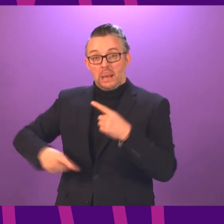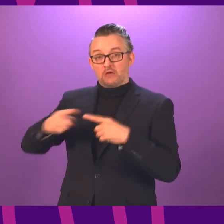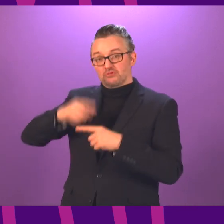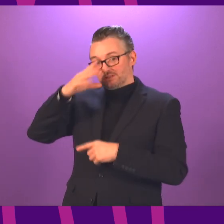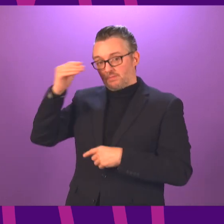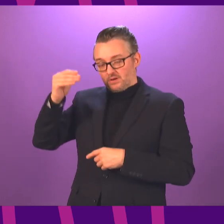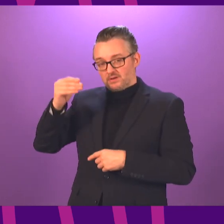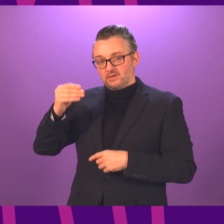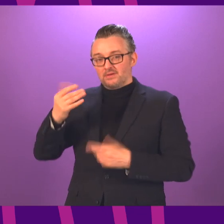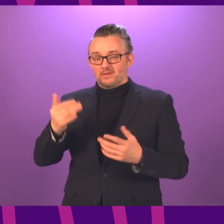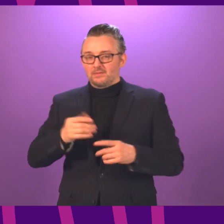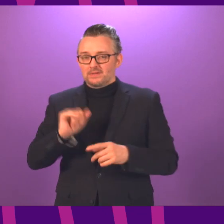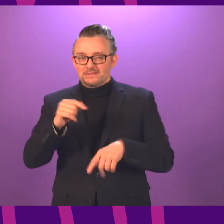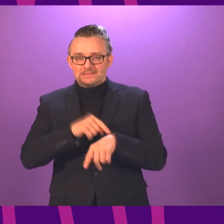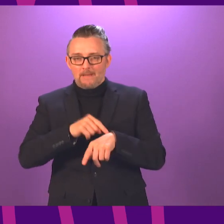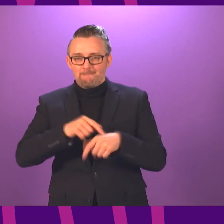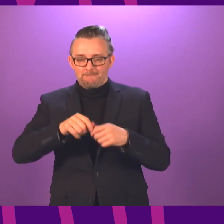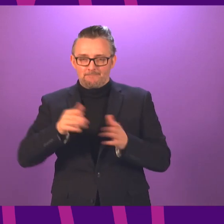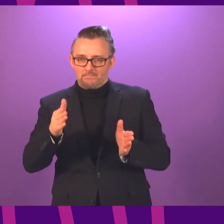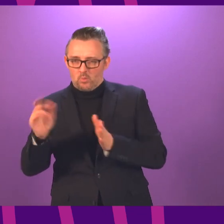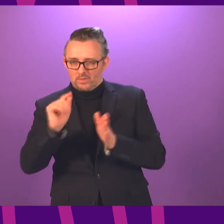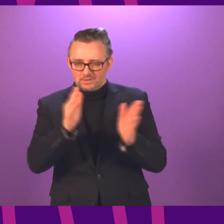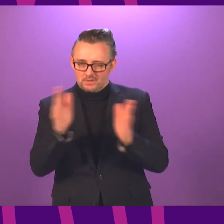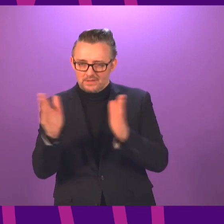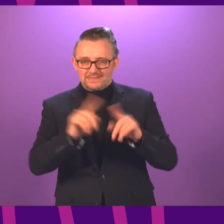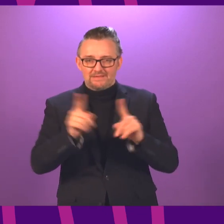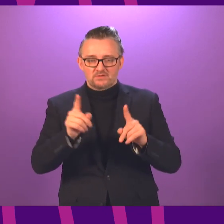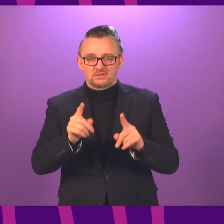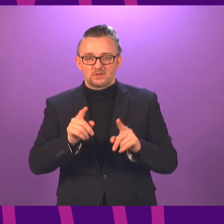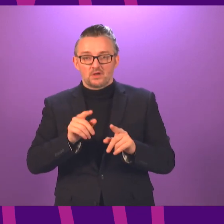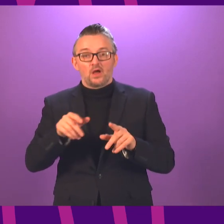difference of a couple of weeks in the timing of some sectors coming out of lockdown, but